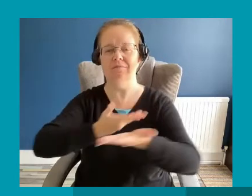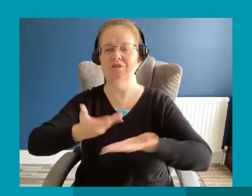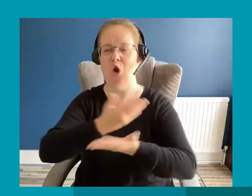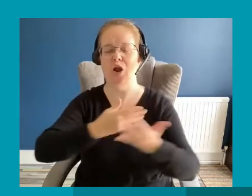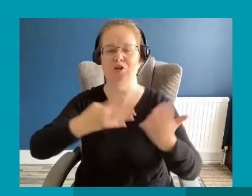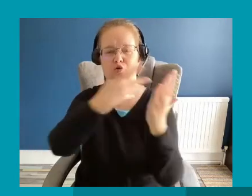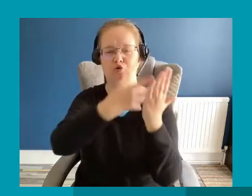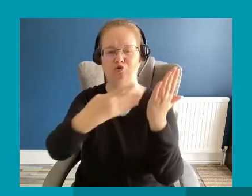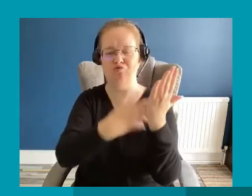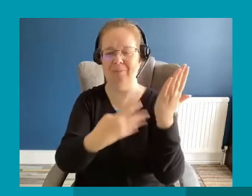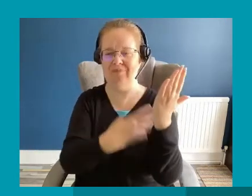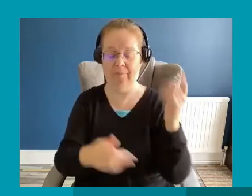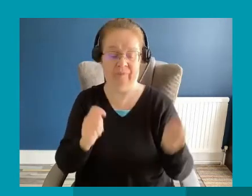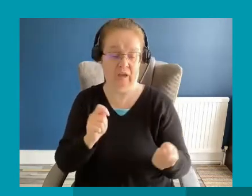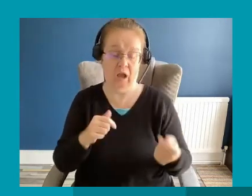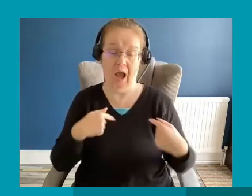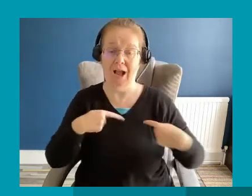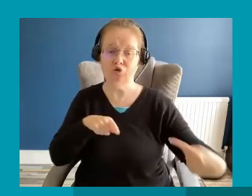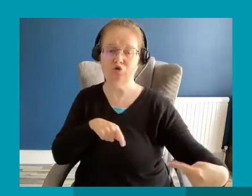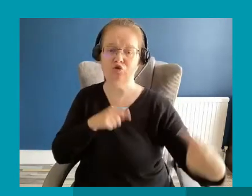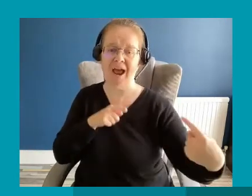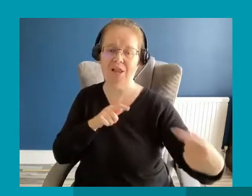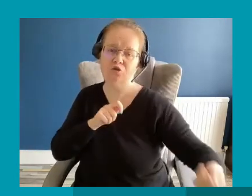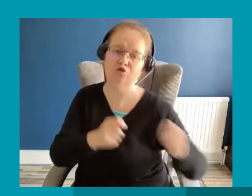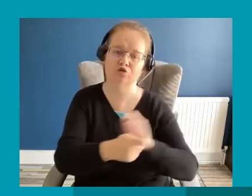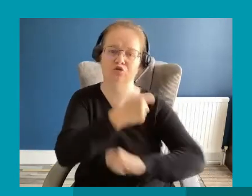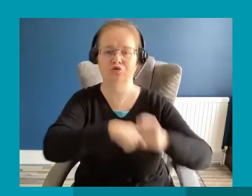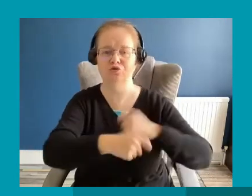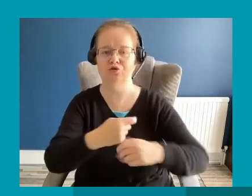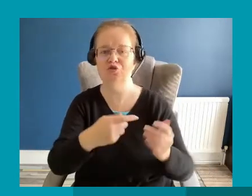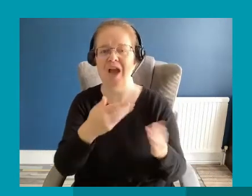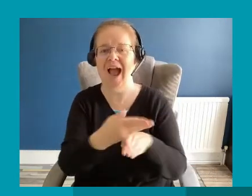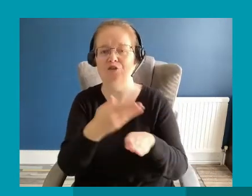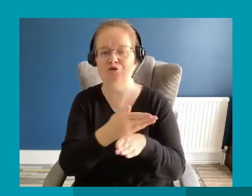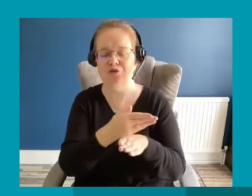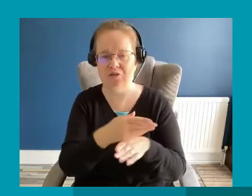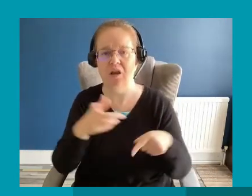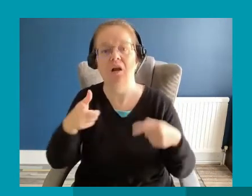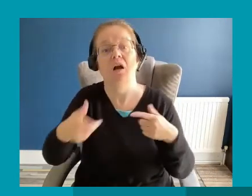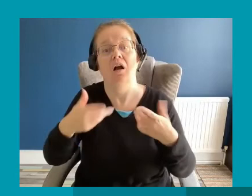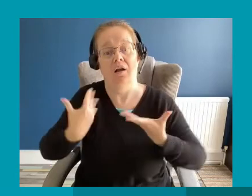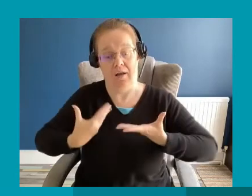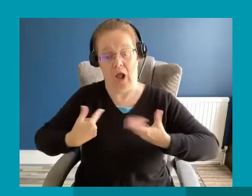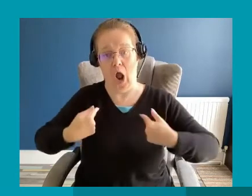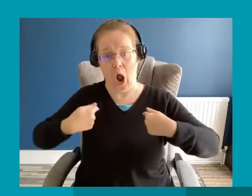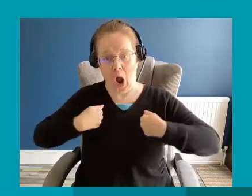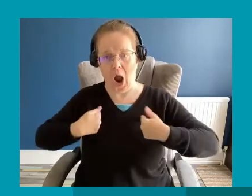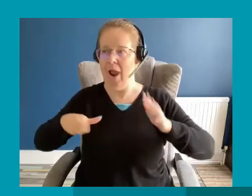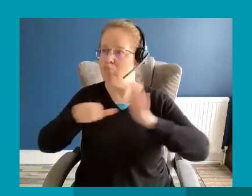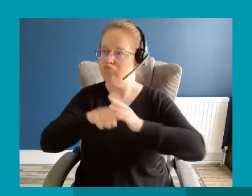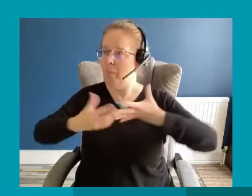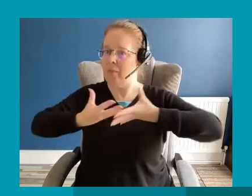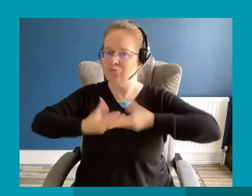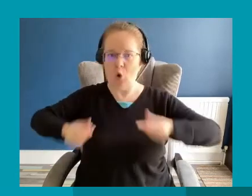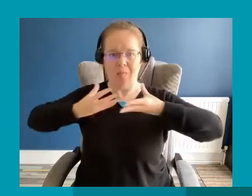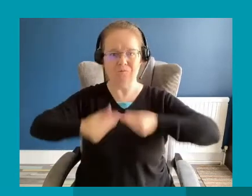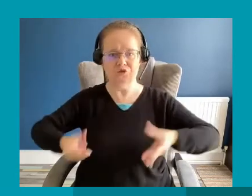into an action, and if you do, you want to be solutions focused. You are the problem solver. Here's the challenge and